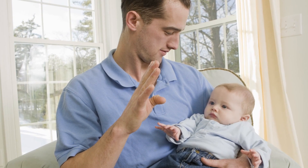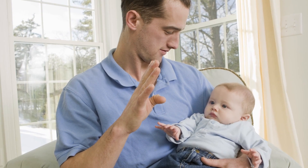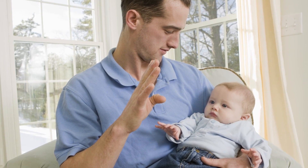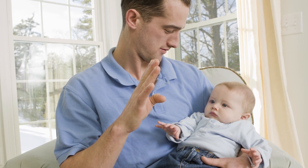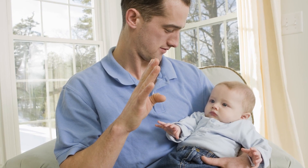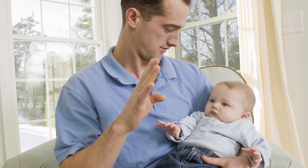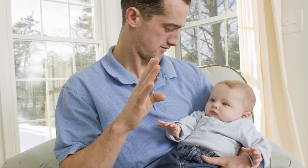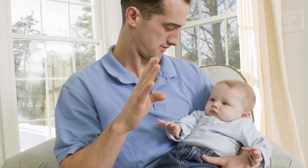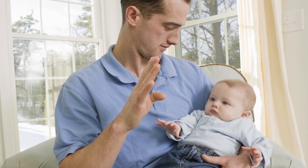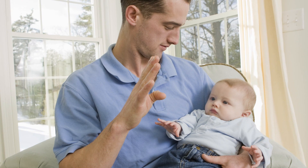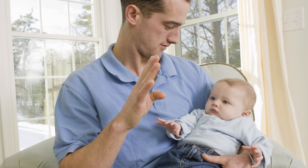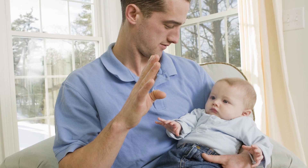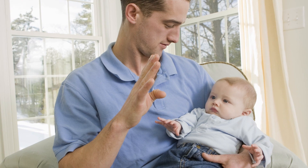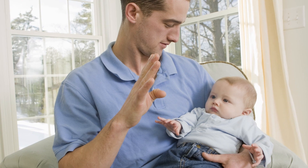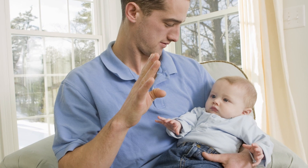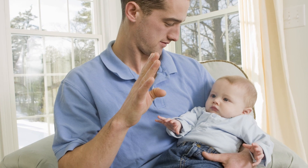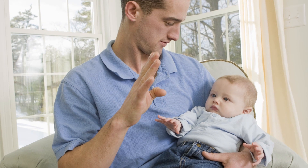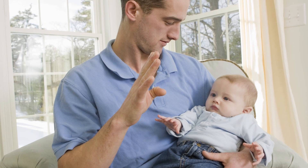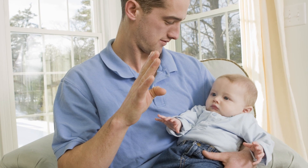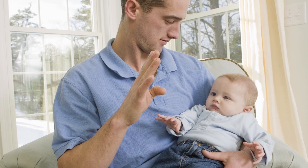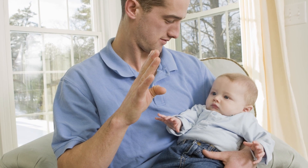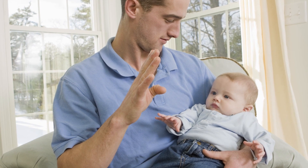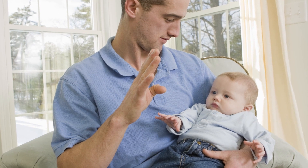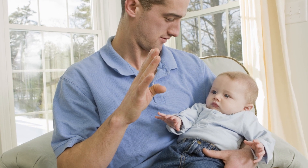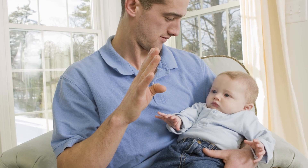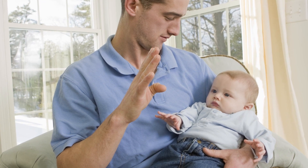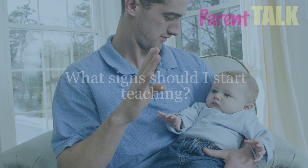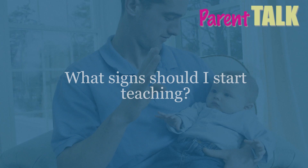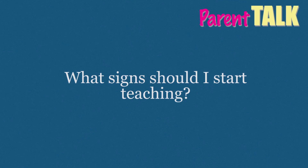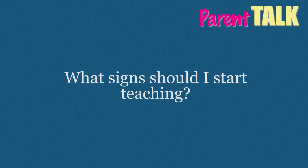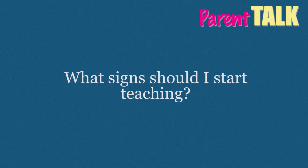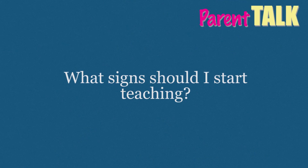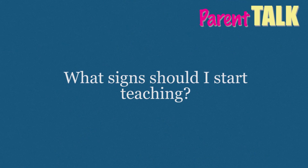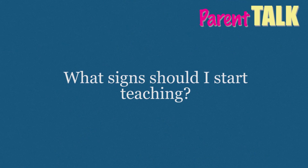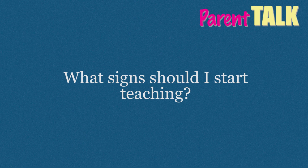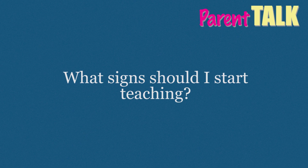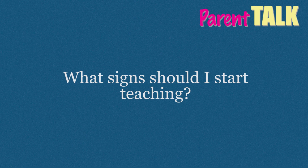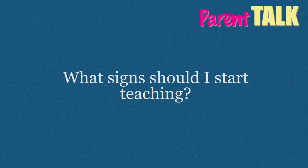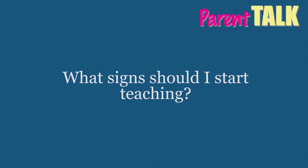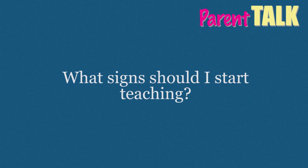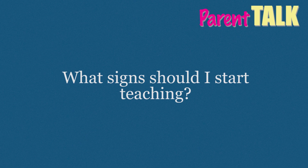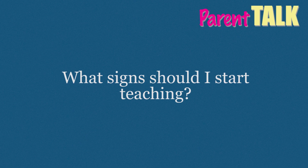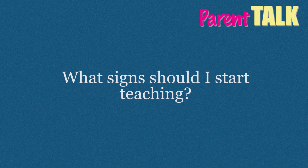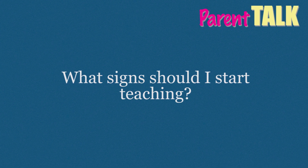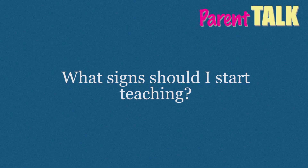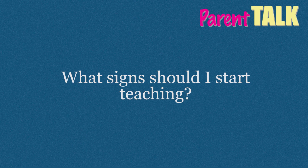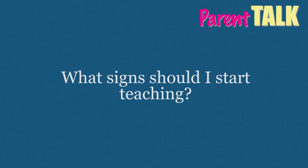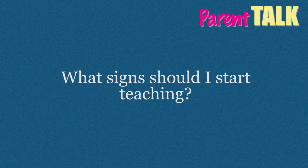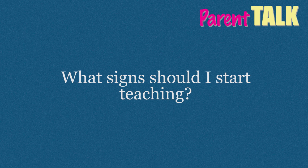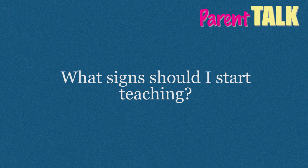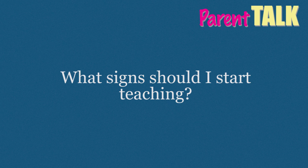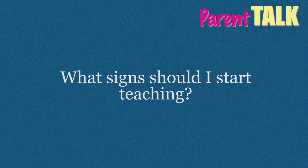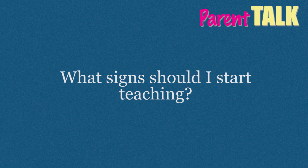want to dive into learning sign that's the best time to start.